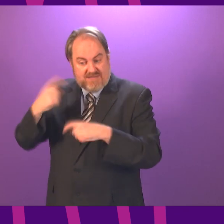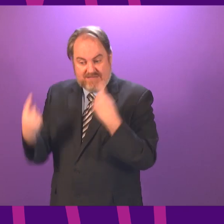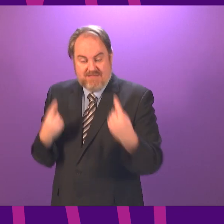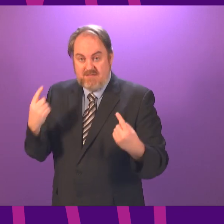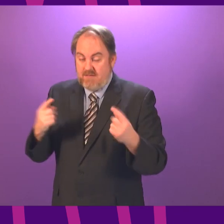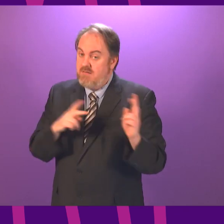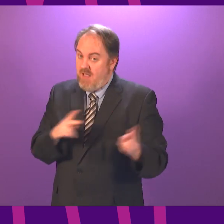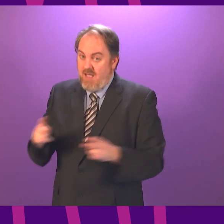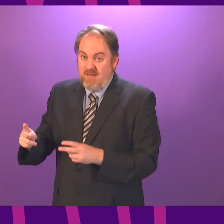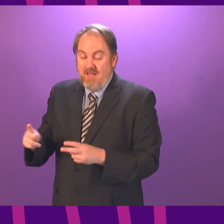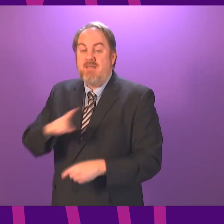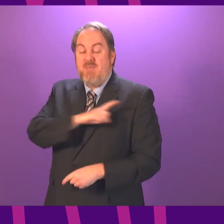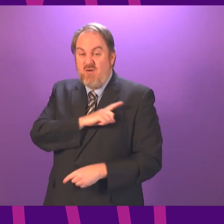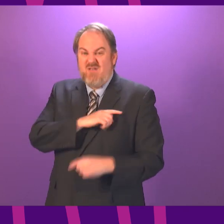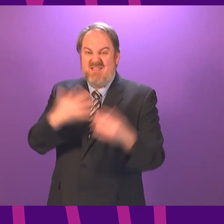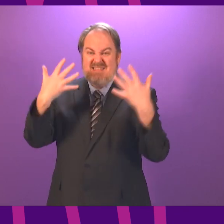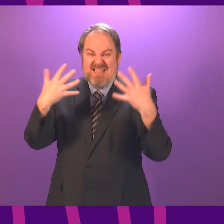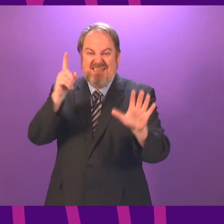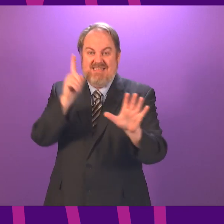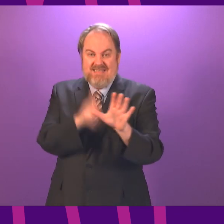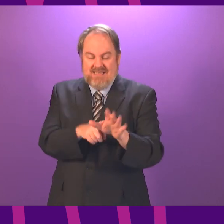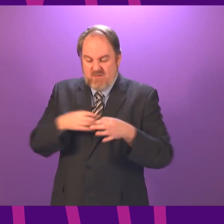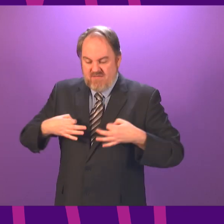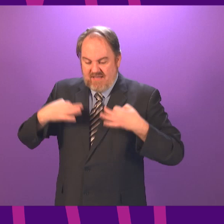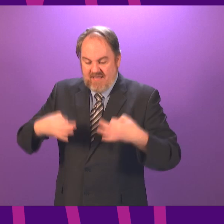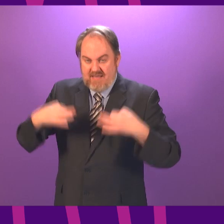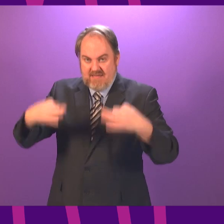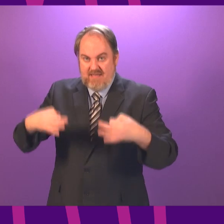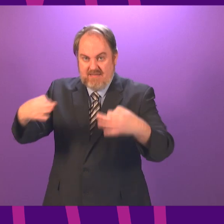General’s report makes it plain that the First Minister’s Government was warned again